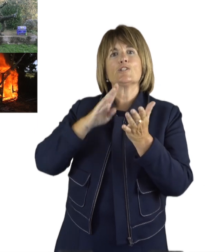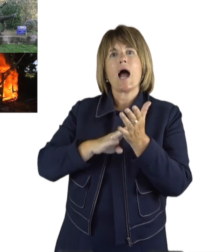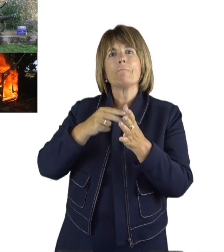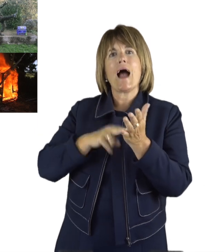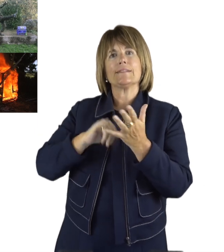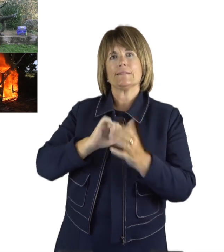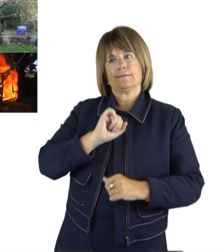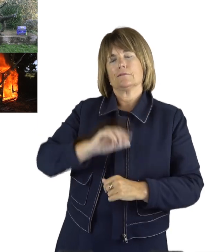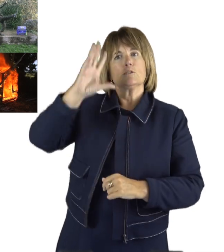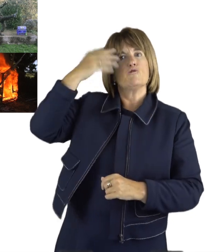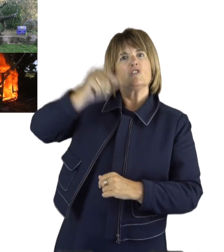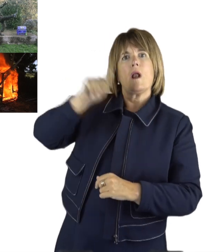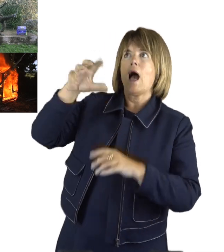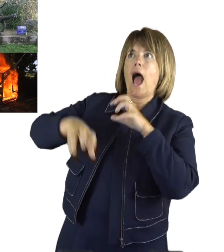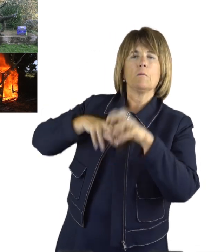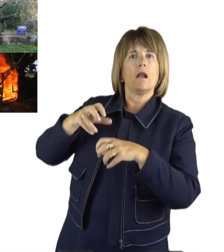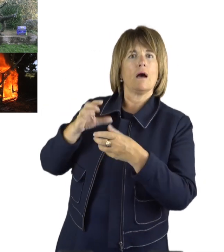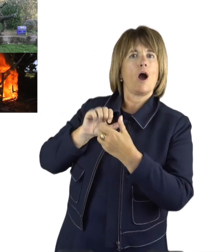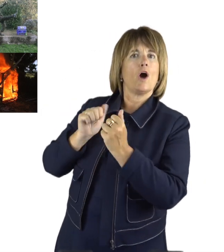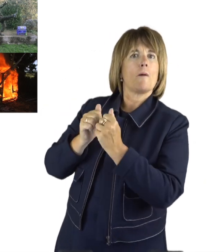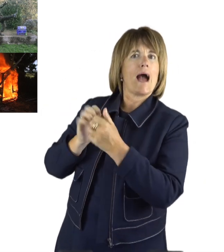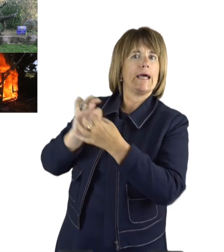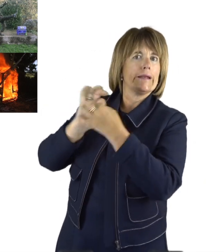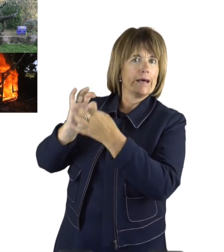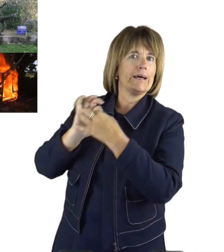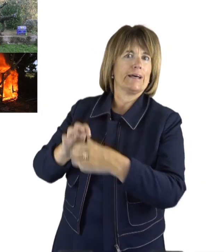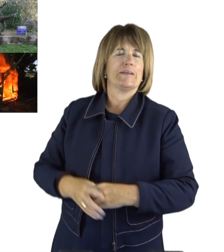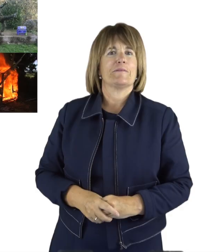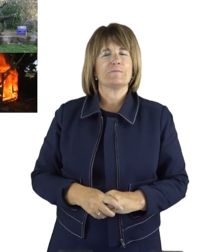He is a Shaman's animal companion.